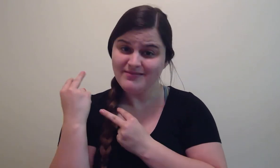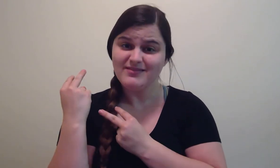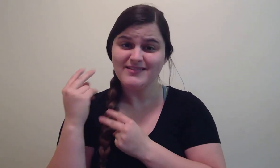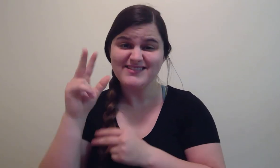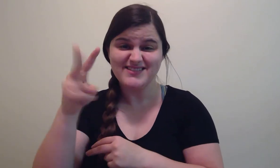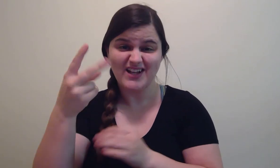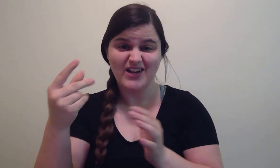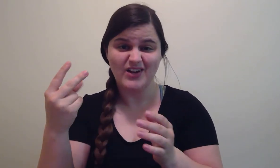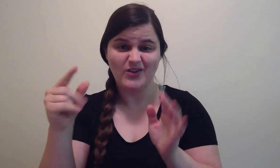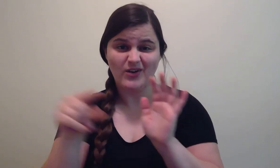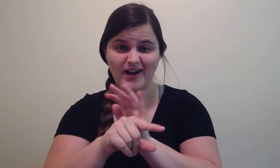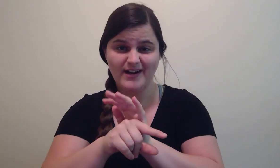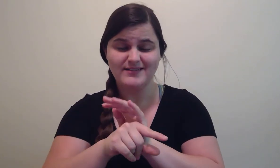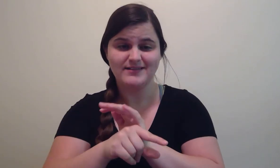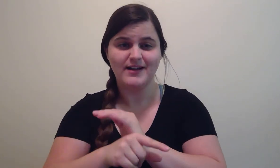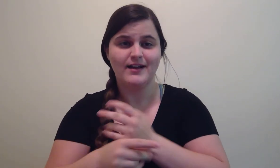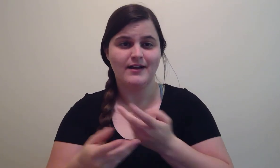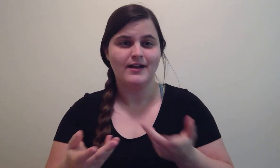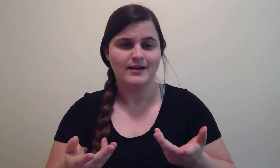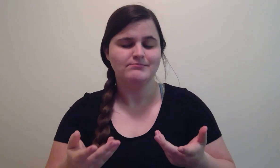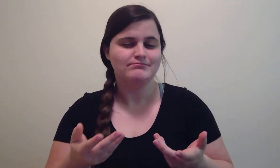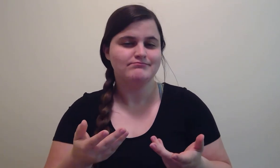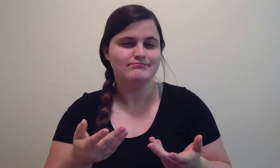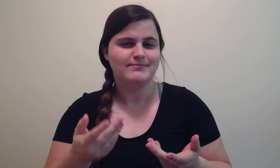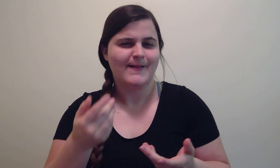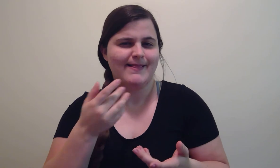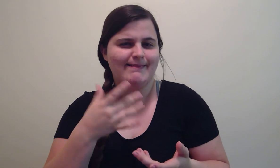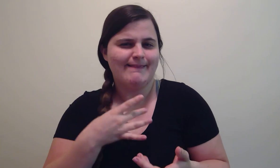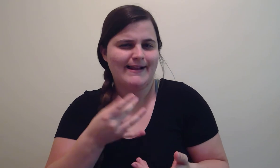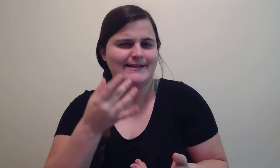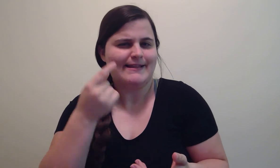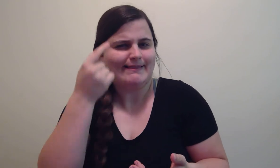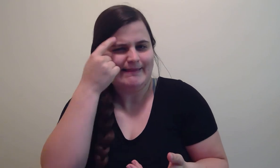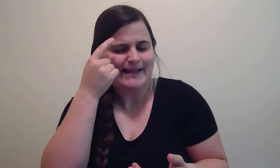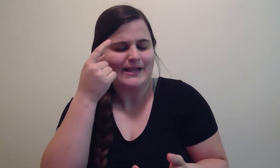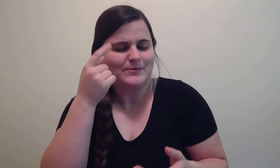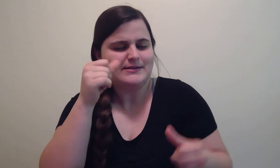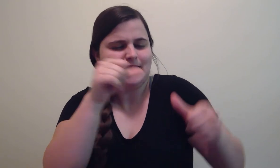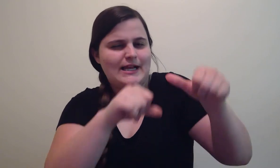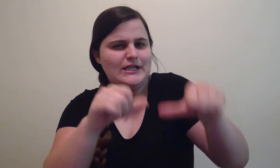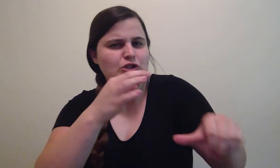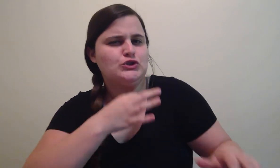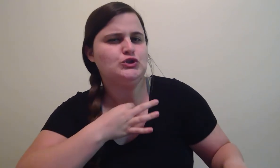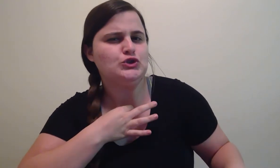Looking back on the second grade, I like to think it was at least partly scientific curiosity